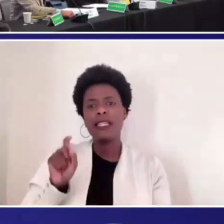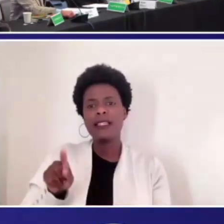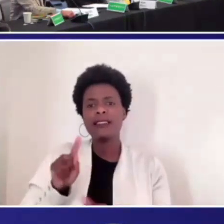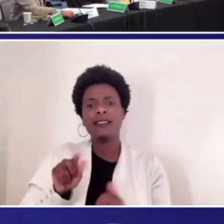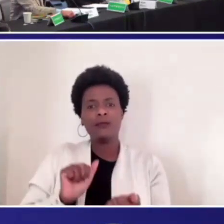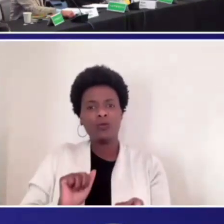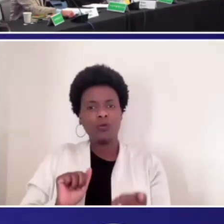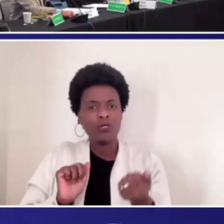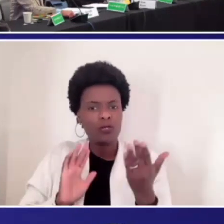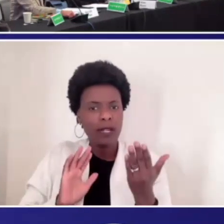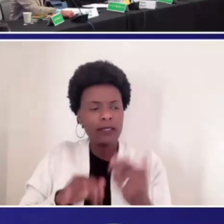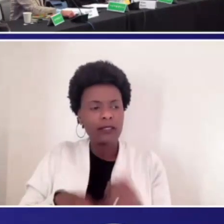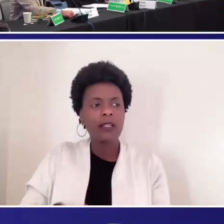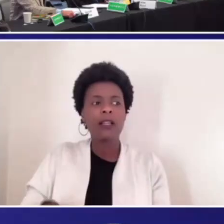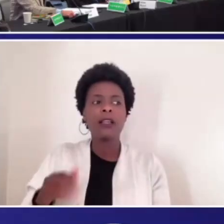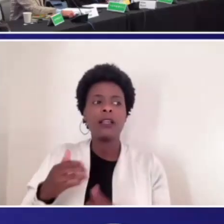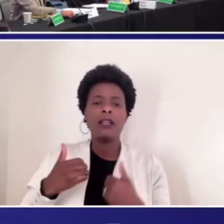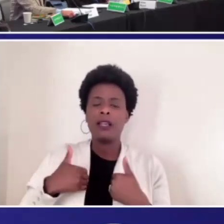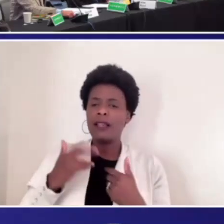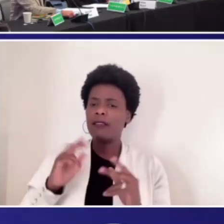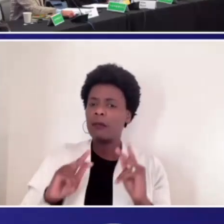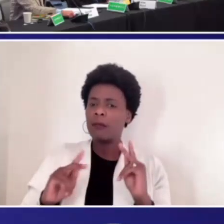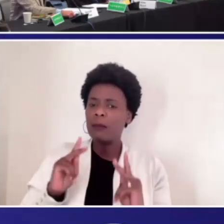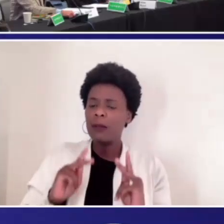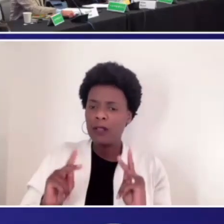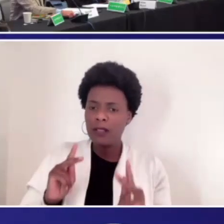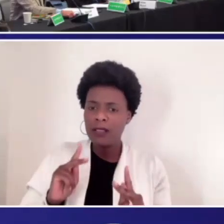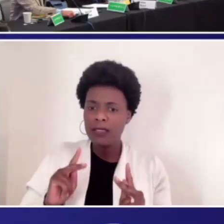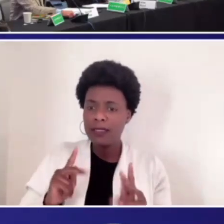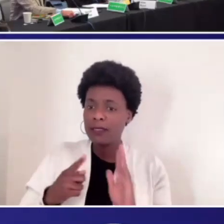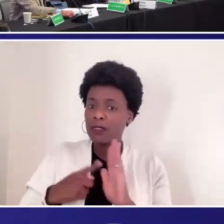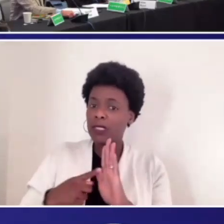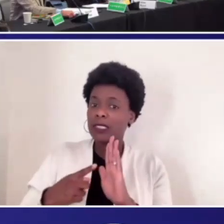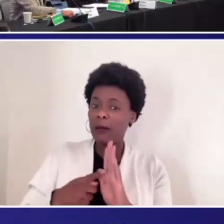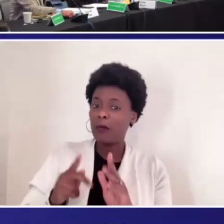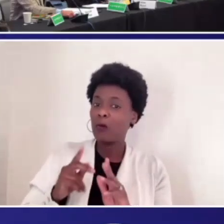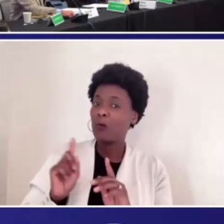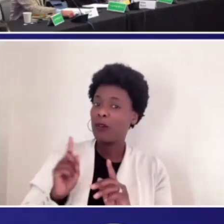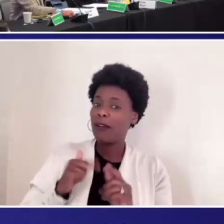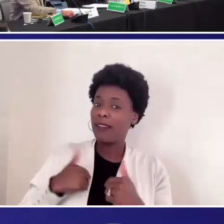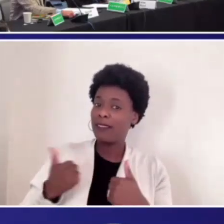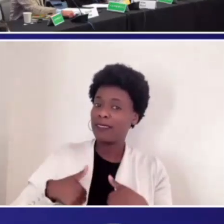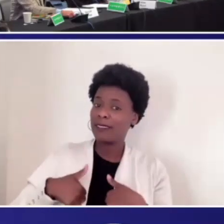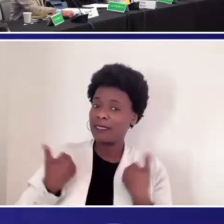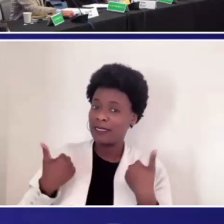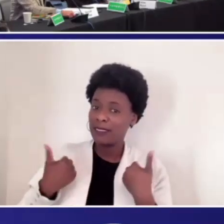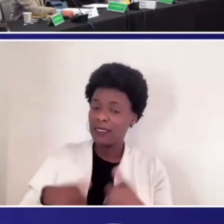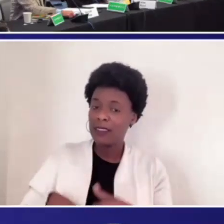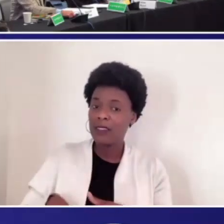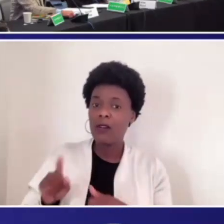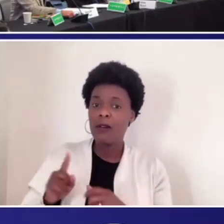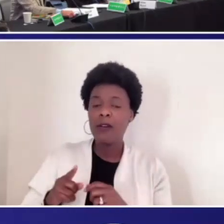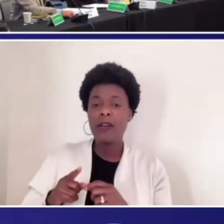And there are people like in -- where I'm from, who otherwise would not have an opportunity to go --